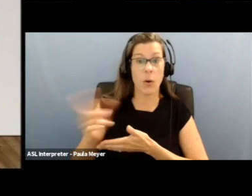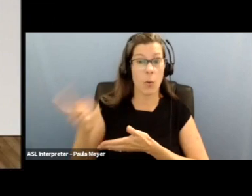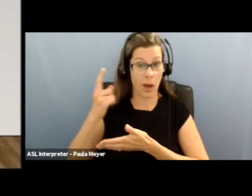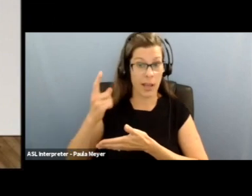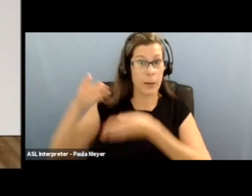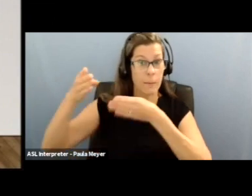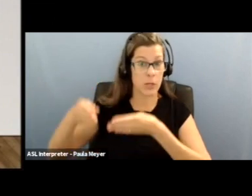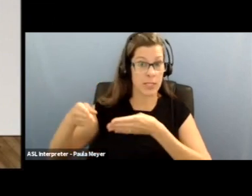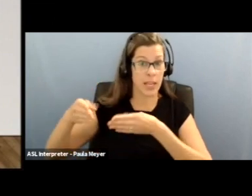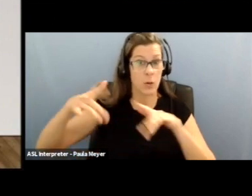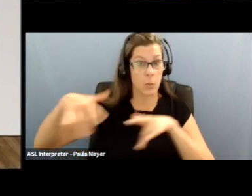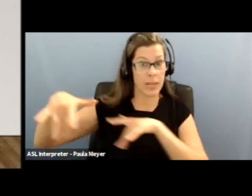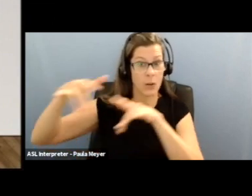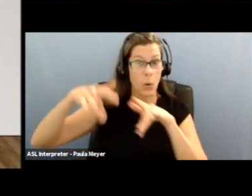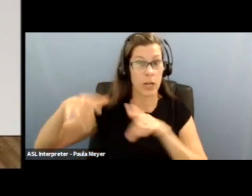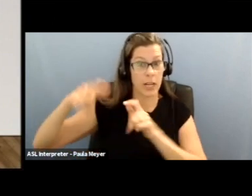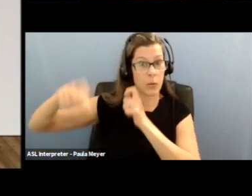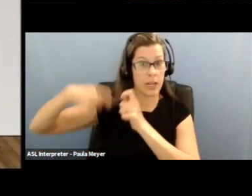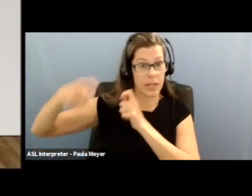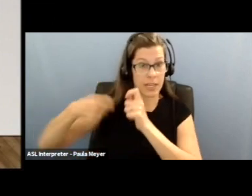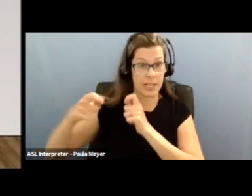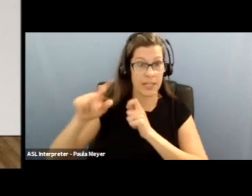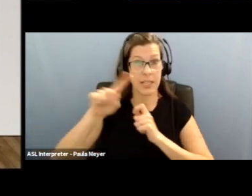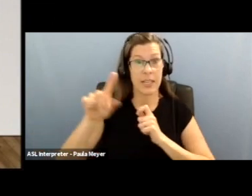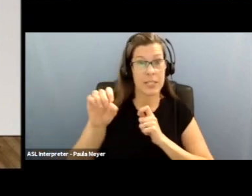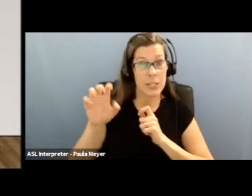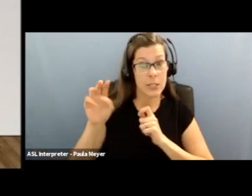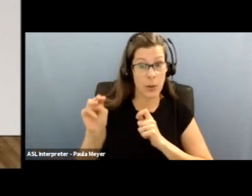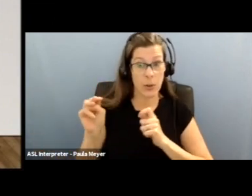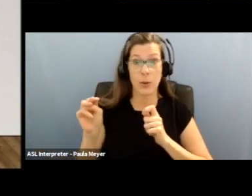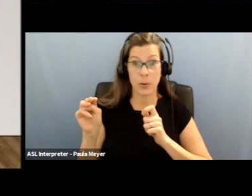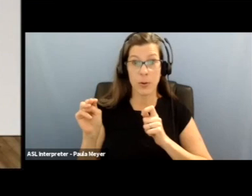Knowing that Zoom mediates an already mediated experience, if it would be supportive,